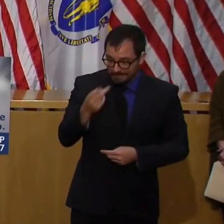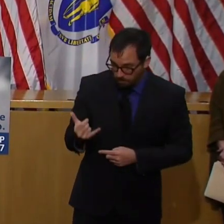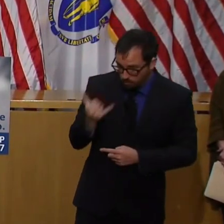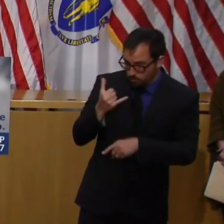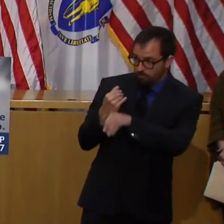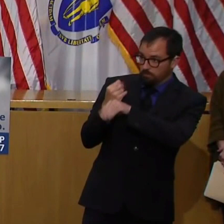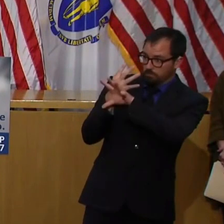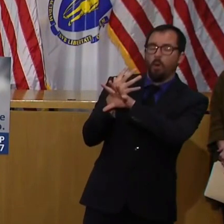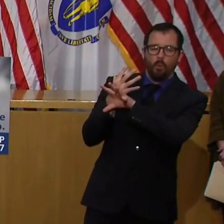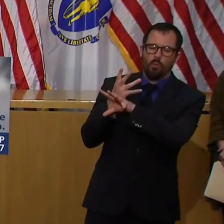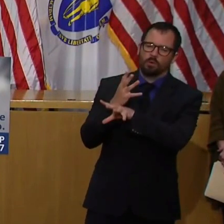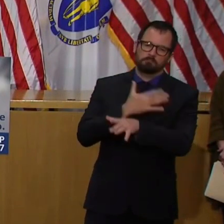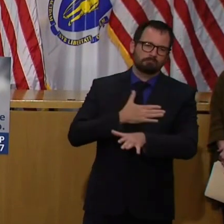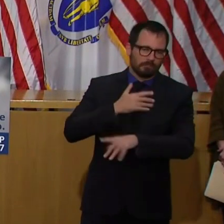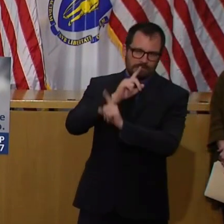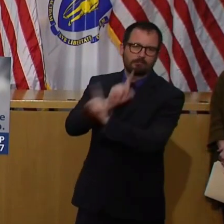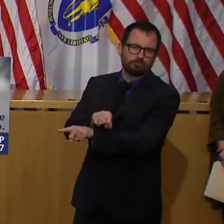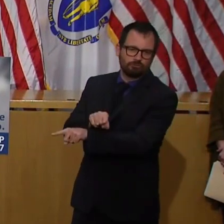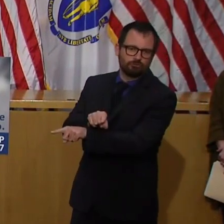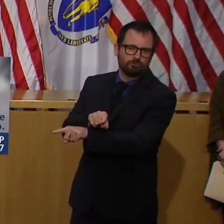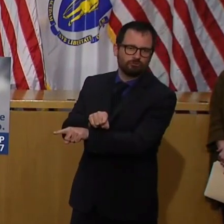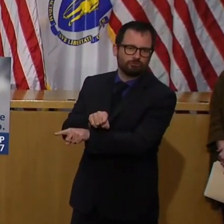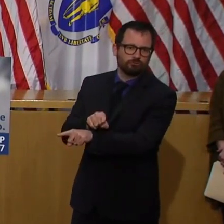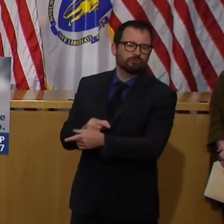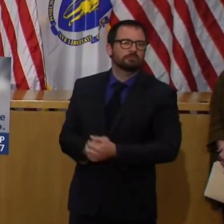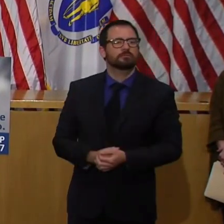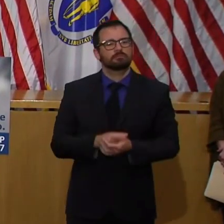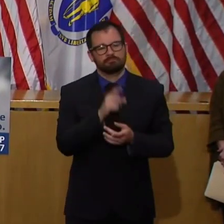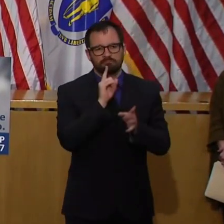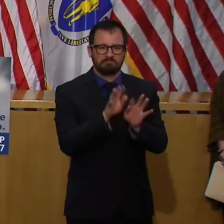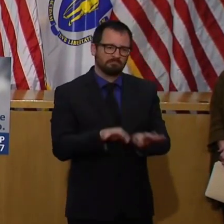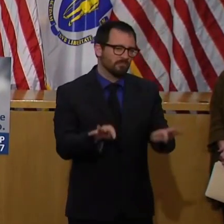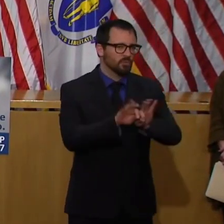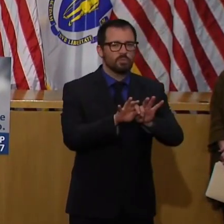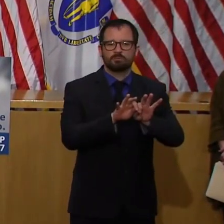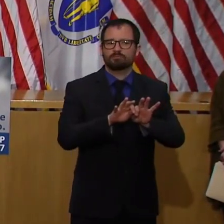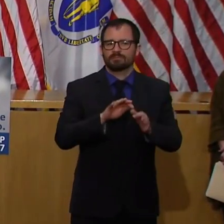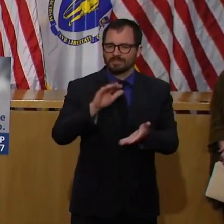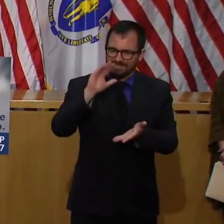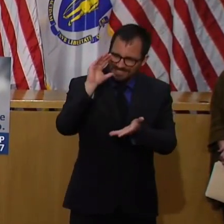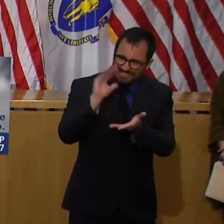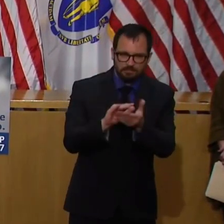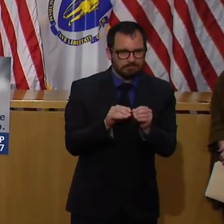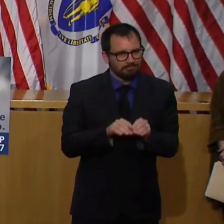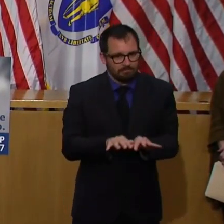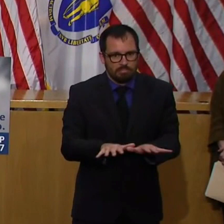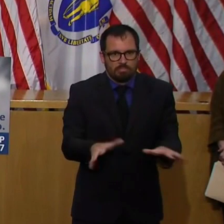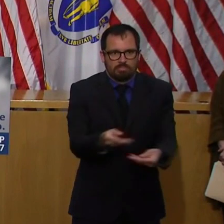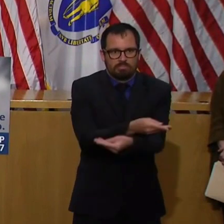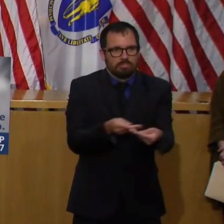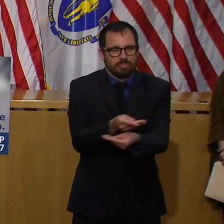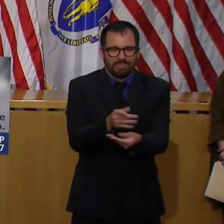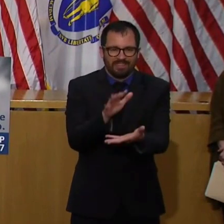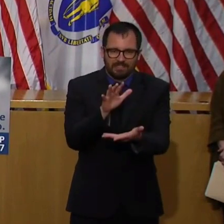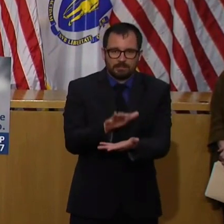VITAL THAT YOU TAKE THE CALL. DOING SO MEANS YOU ARE HELPING YOUR FAMILY, FRIENDS AND YOUR